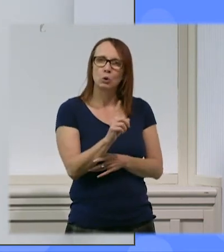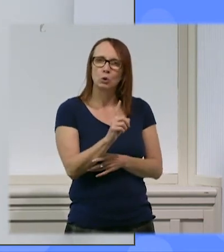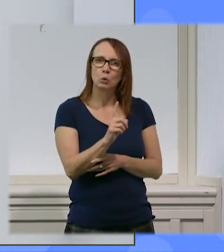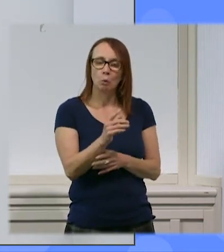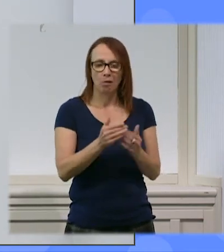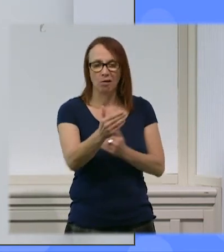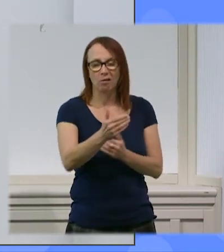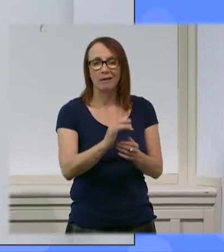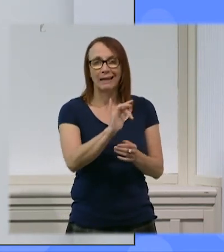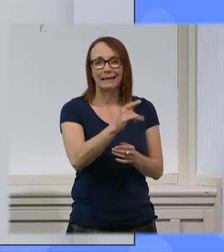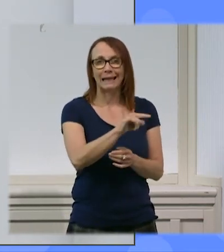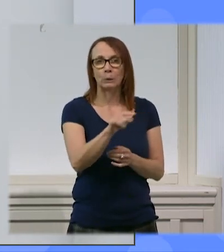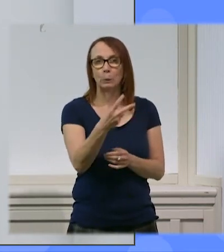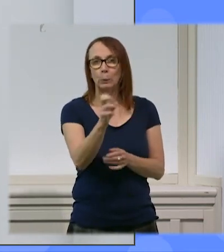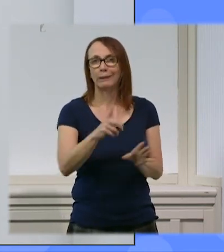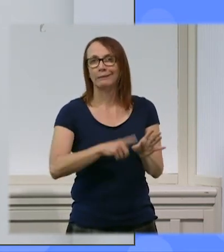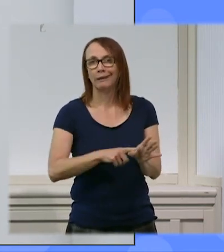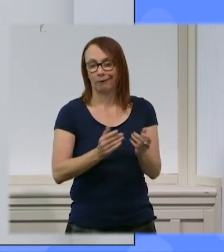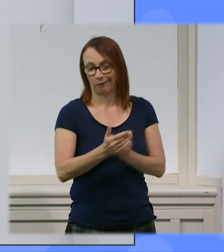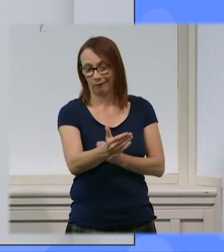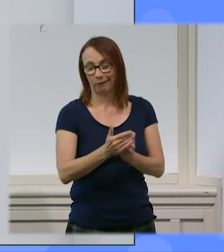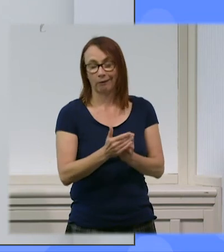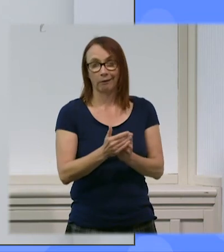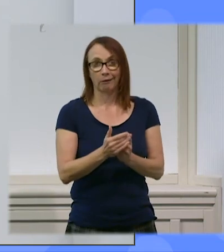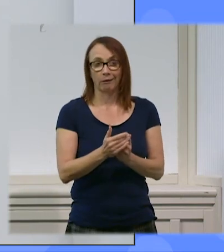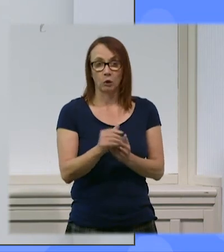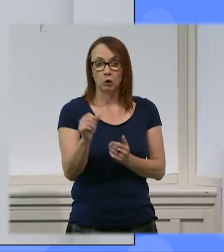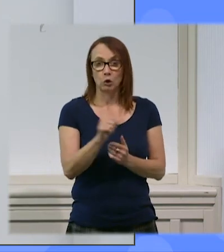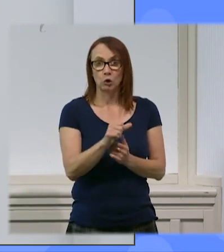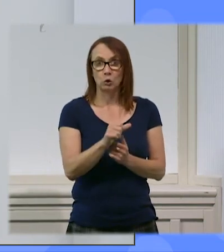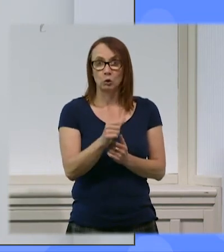years we should we remove things like fuel poverty yeah